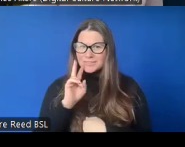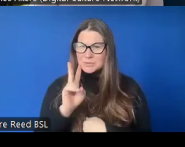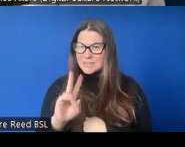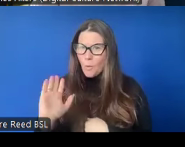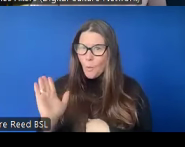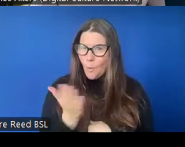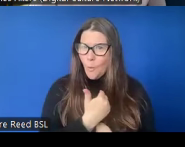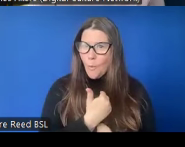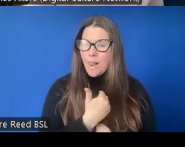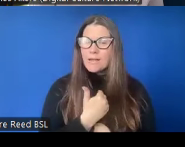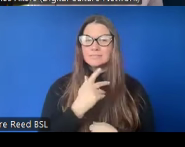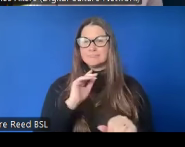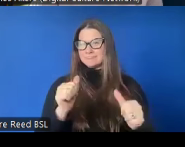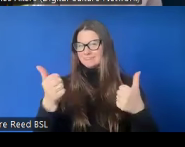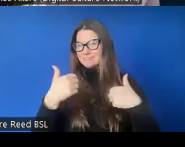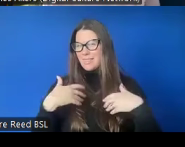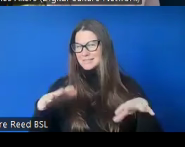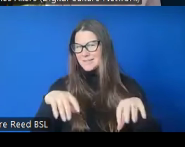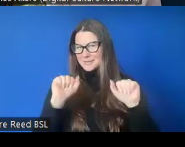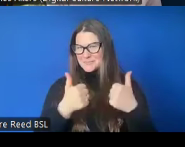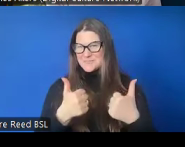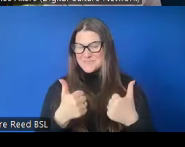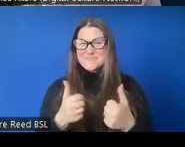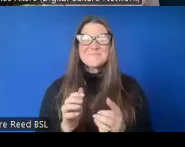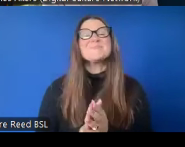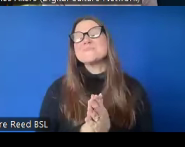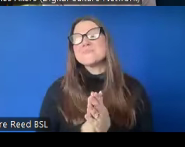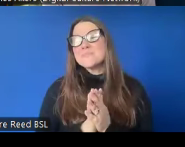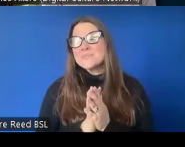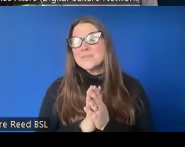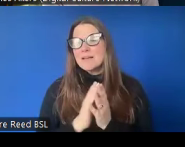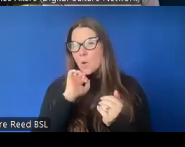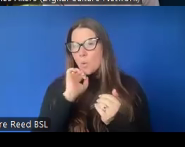Brilliant. Let's get cracking, shall we? I'm going to talk through this slide.